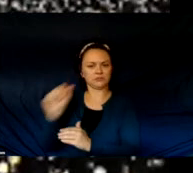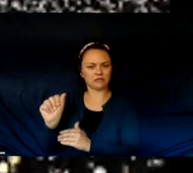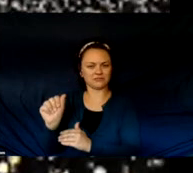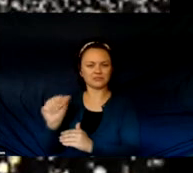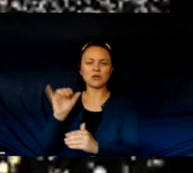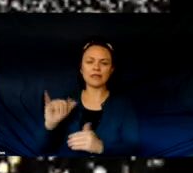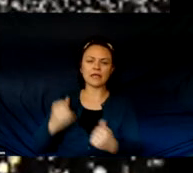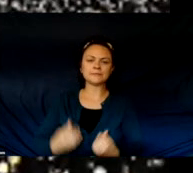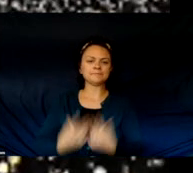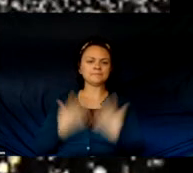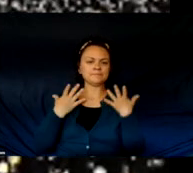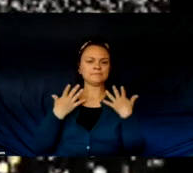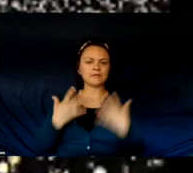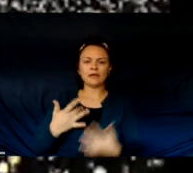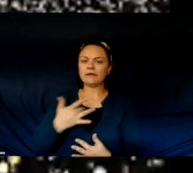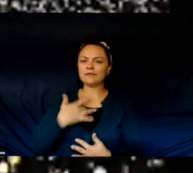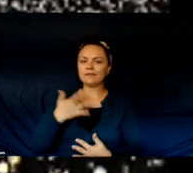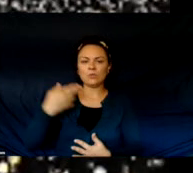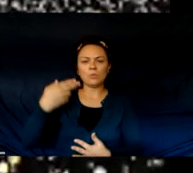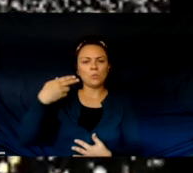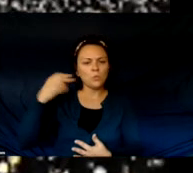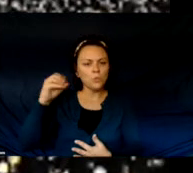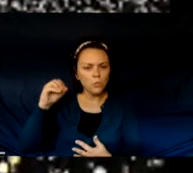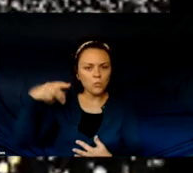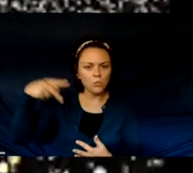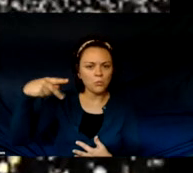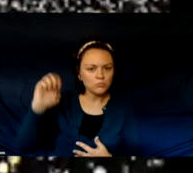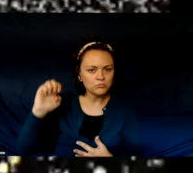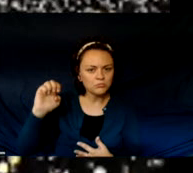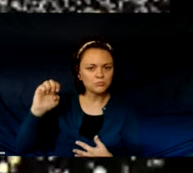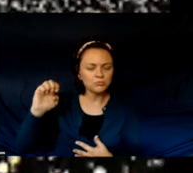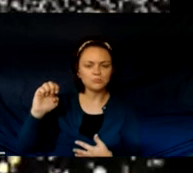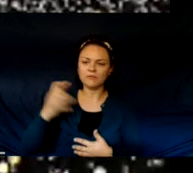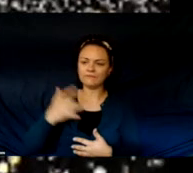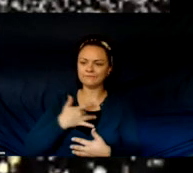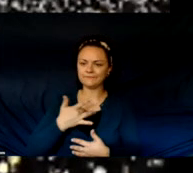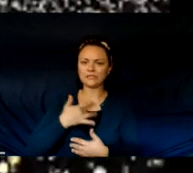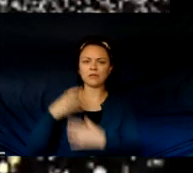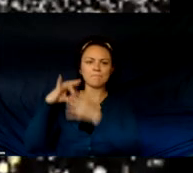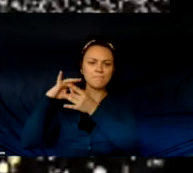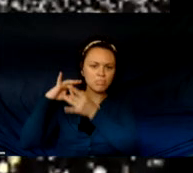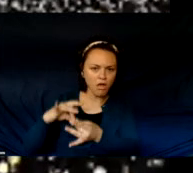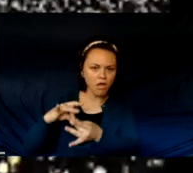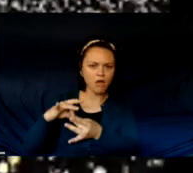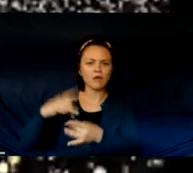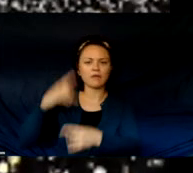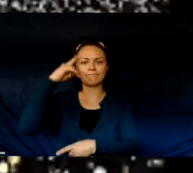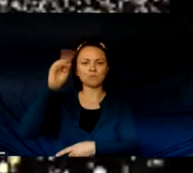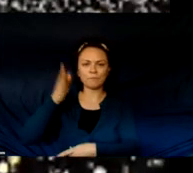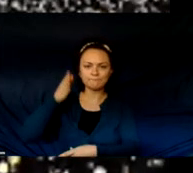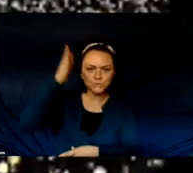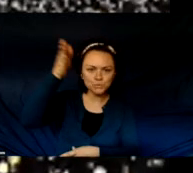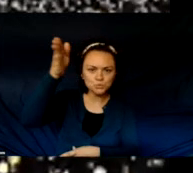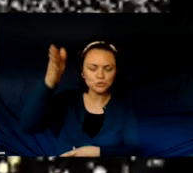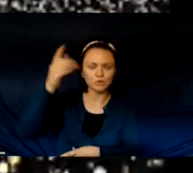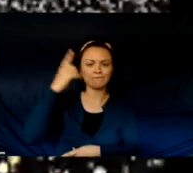of belonging for the future, for our entire community,